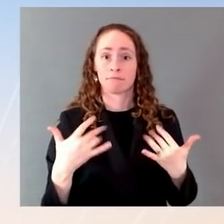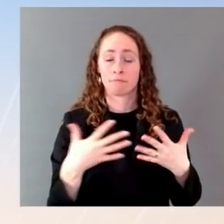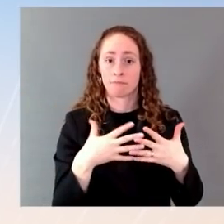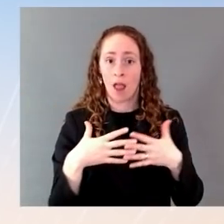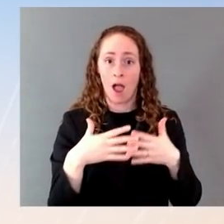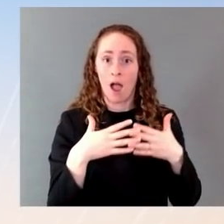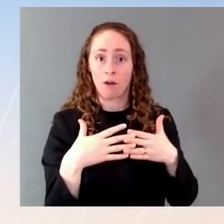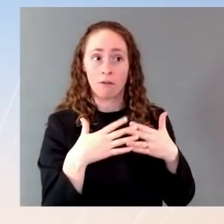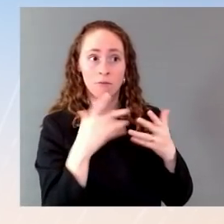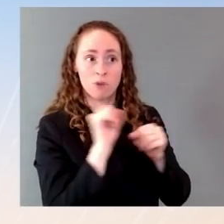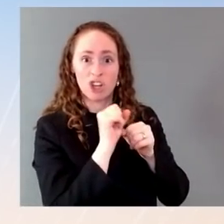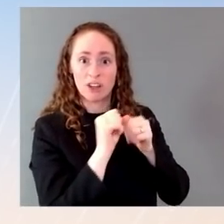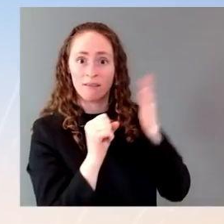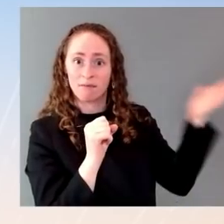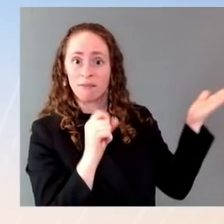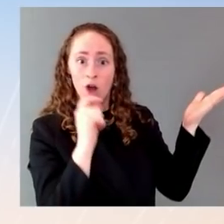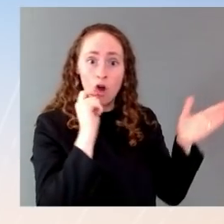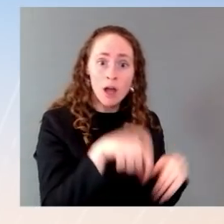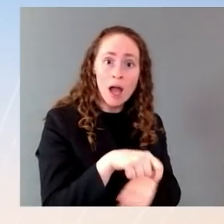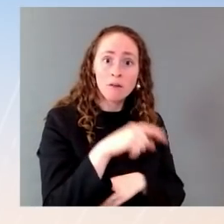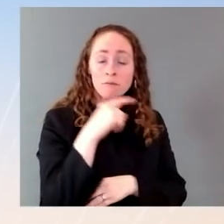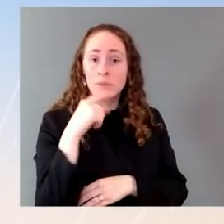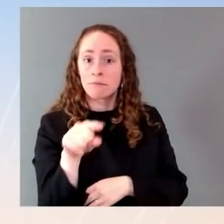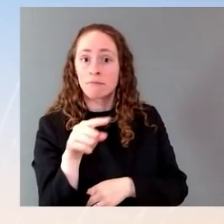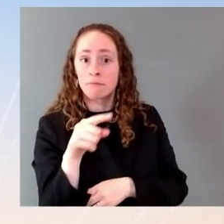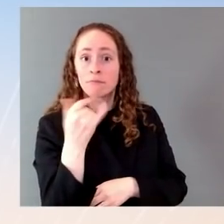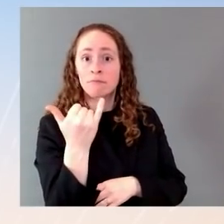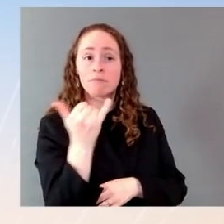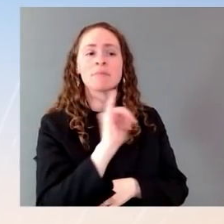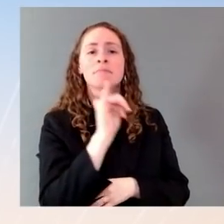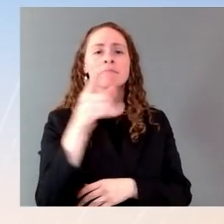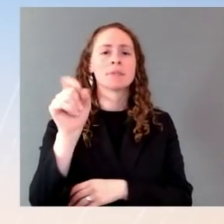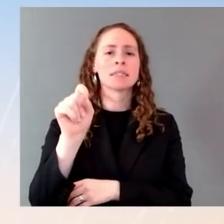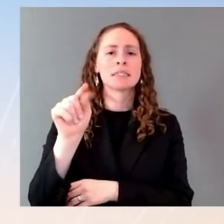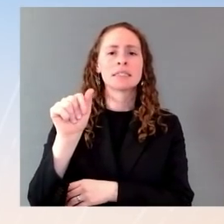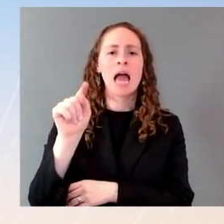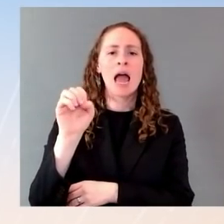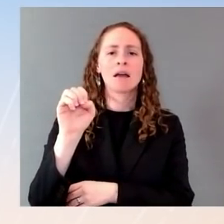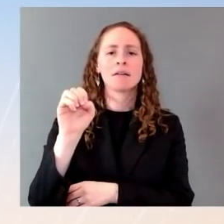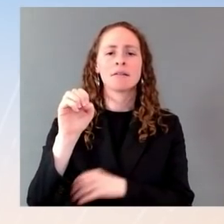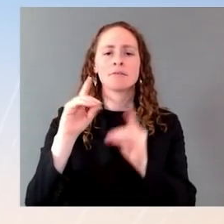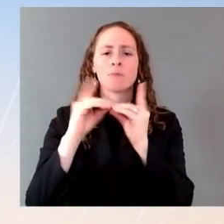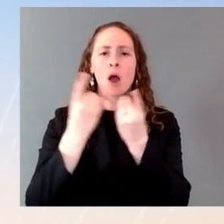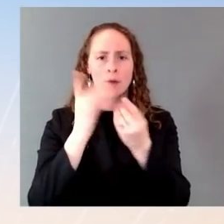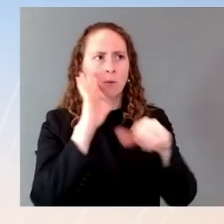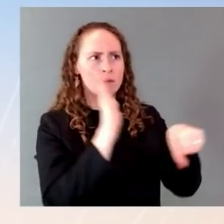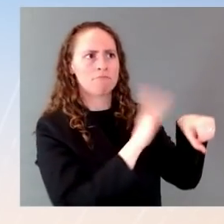and security warnings to U.S. citizens. That's how the process broadly works, but it's not the standard process